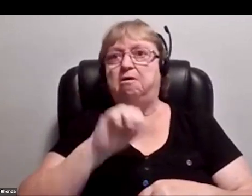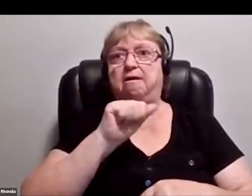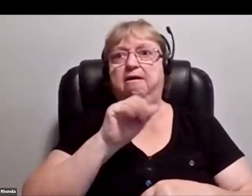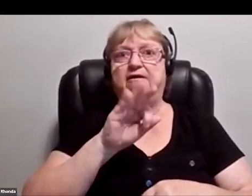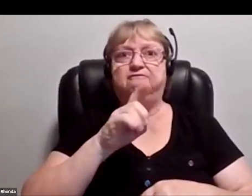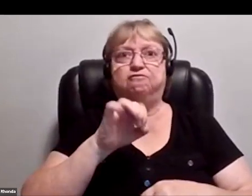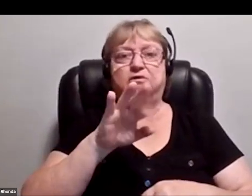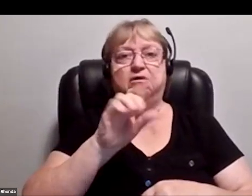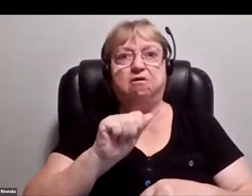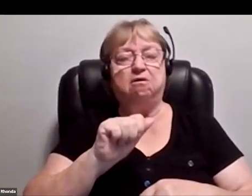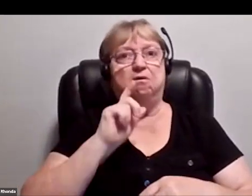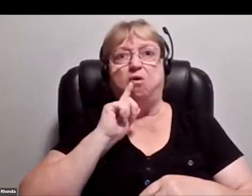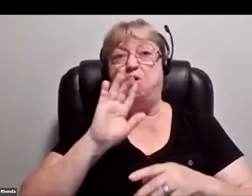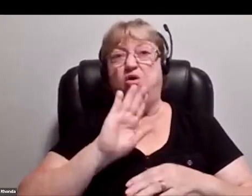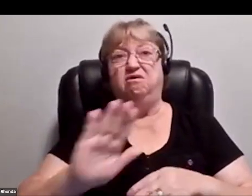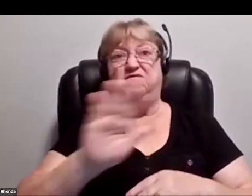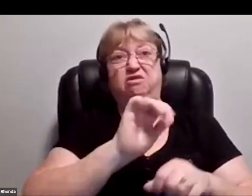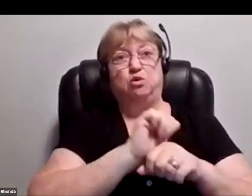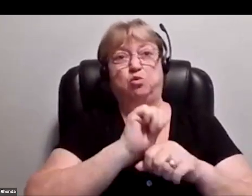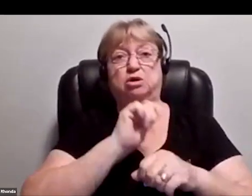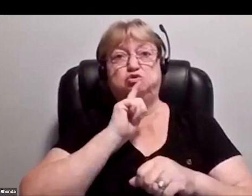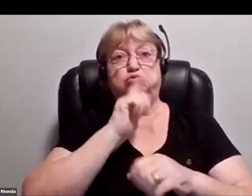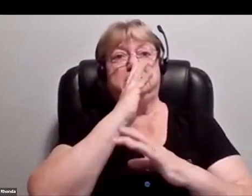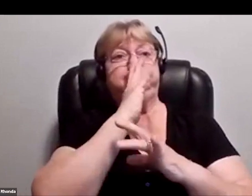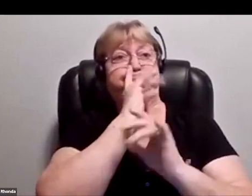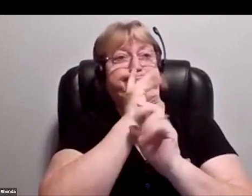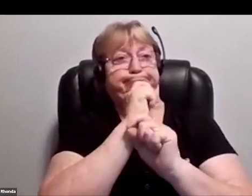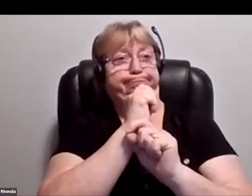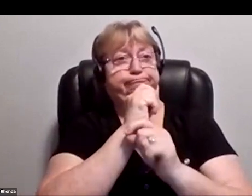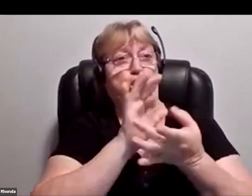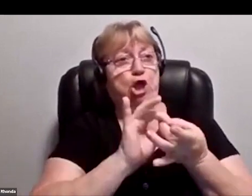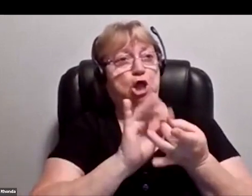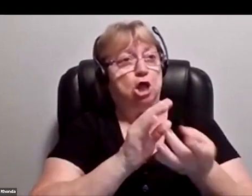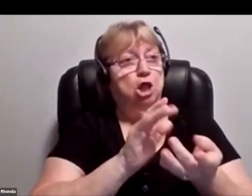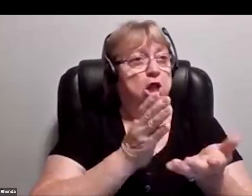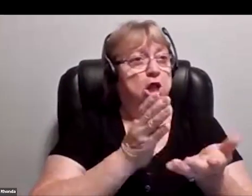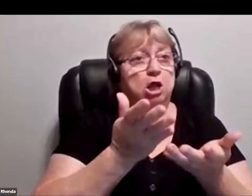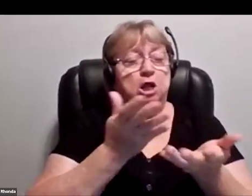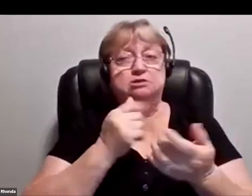in their past is super fascinating to hear about. I really enjoyed getting to know some of those people and their stories.